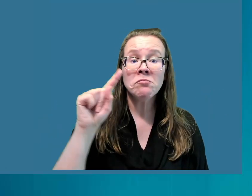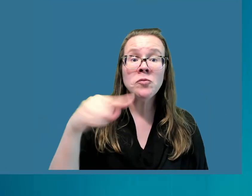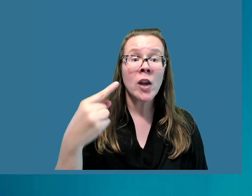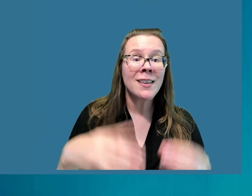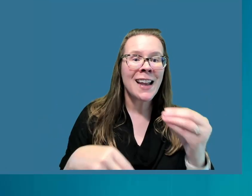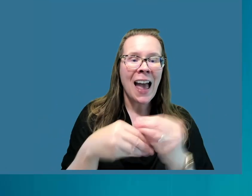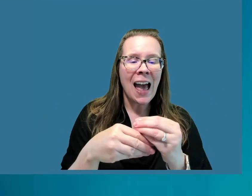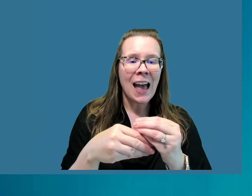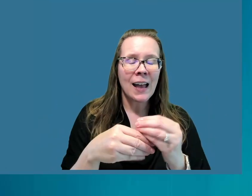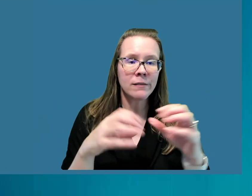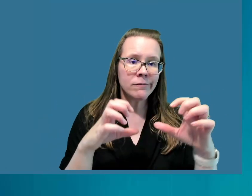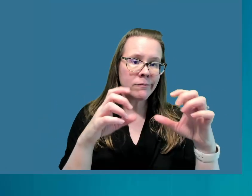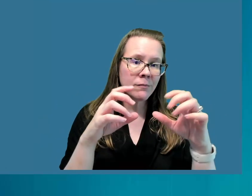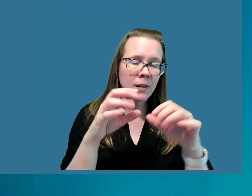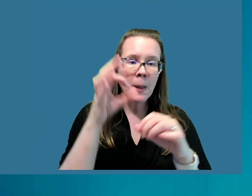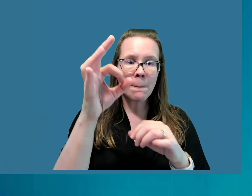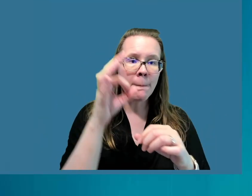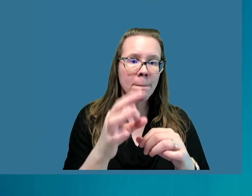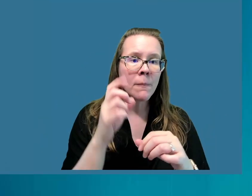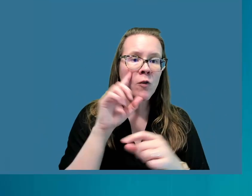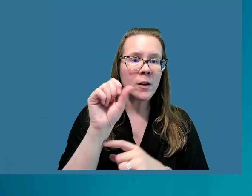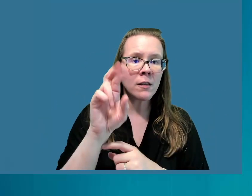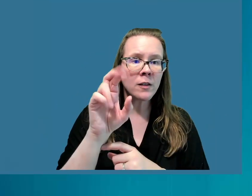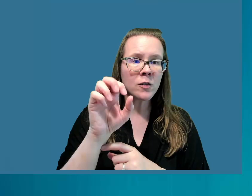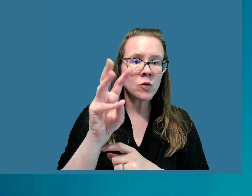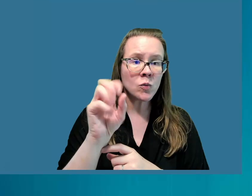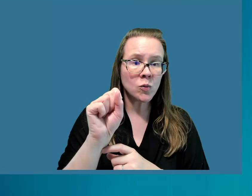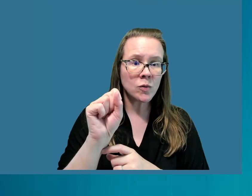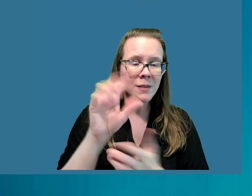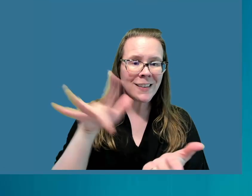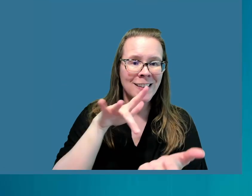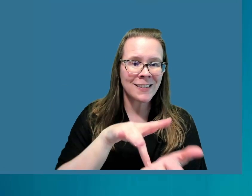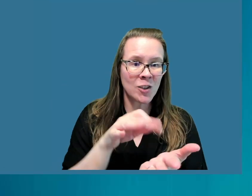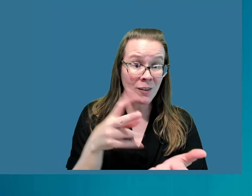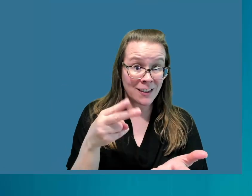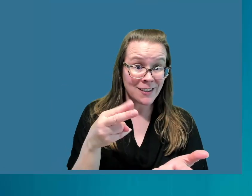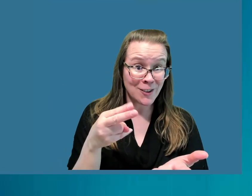my scissors cookies have very little piping. They just have piped circles or hearts for the